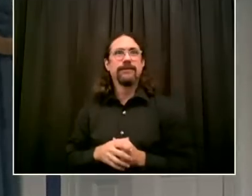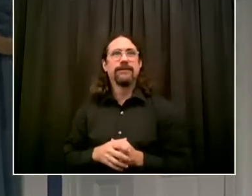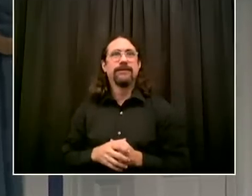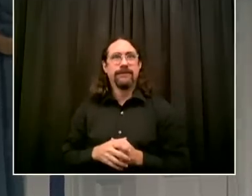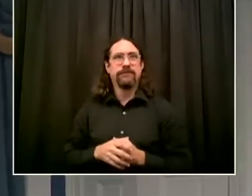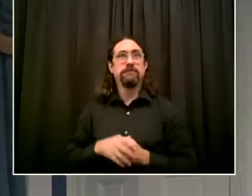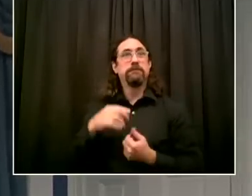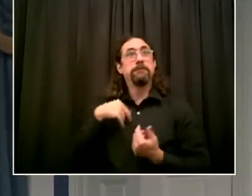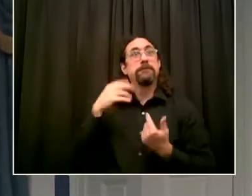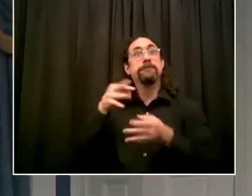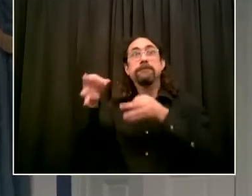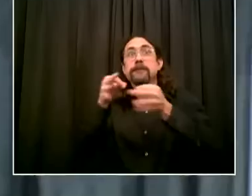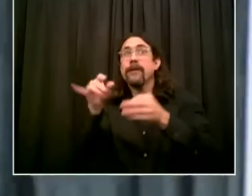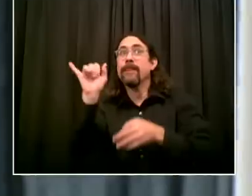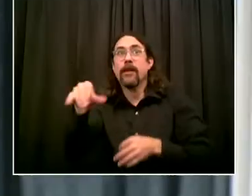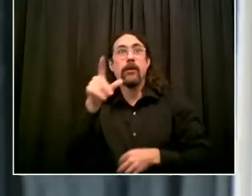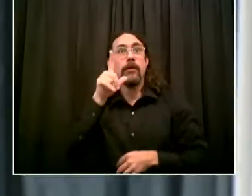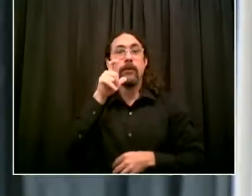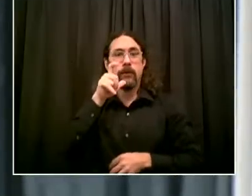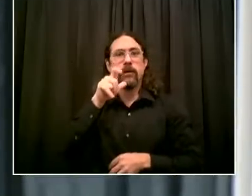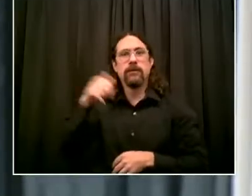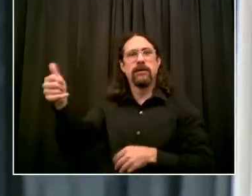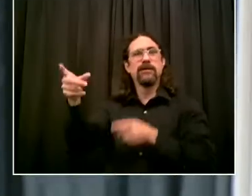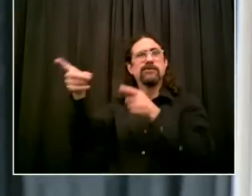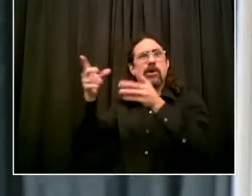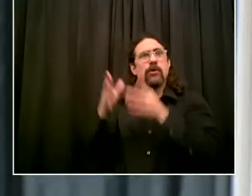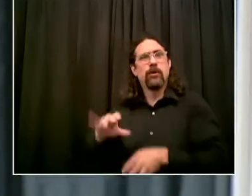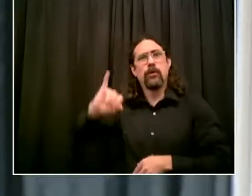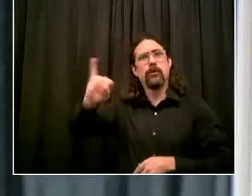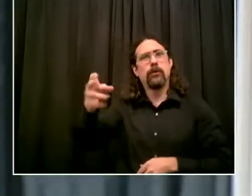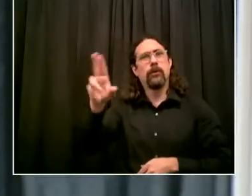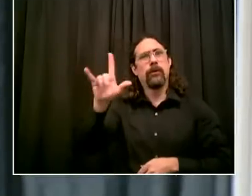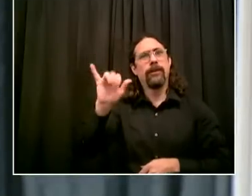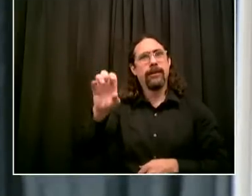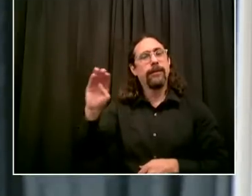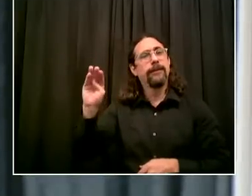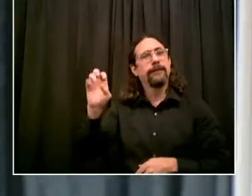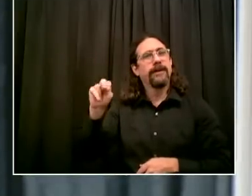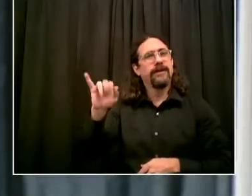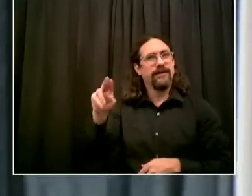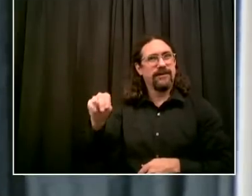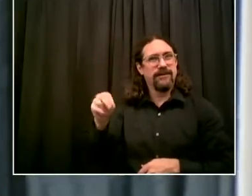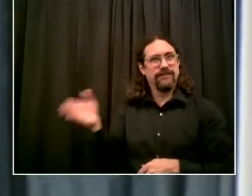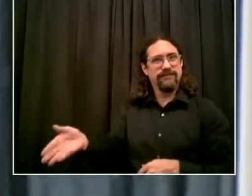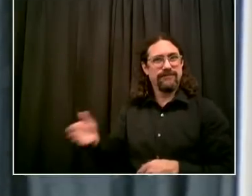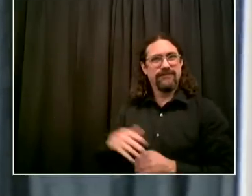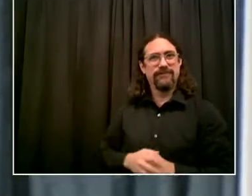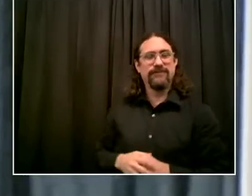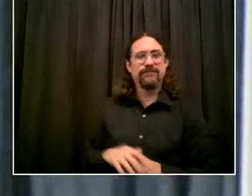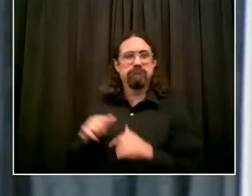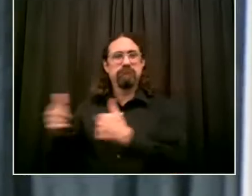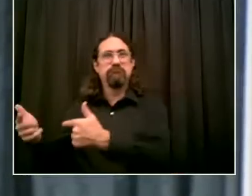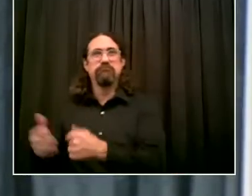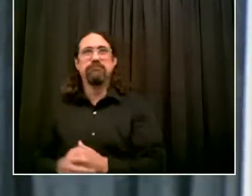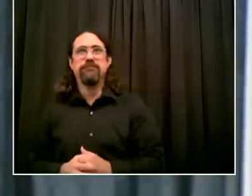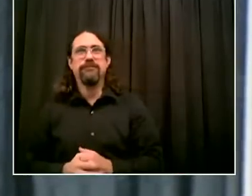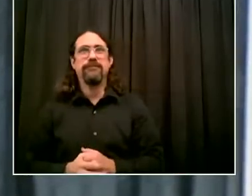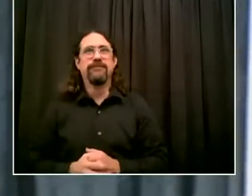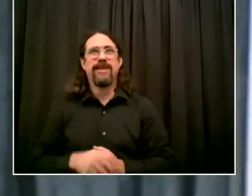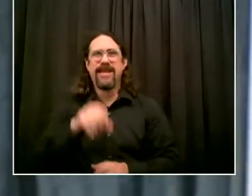DO NEXT ON THE CENSUS, IS OUR CENSUS DIRECTOR. THANANYOK U SO MUCH, MR. MAYOR.